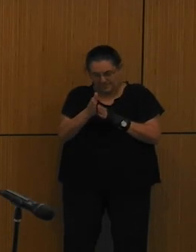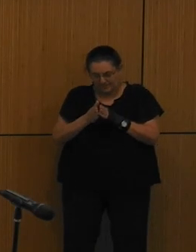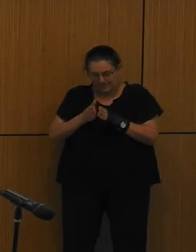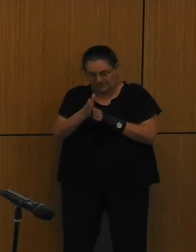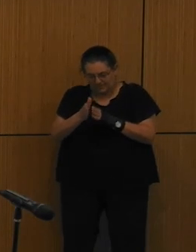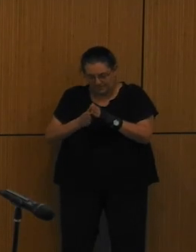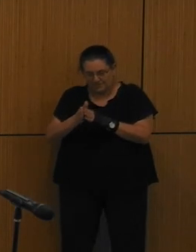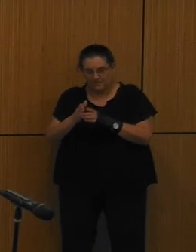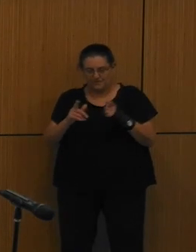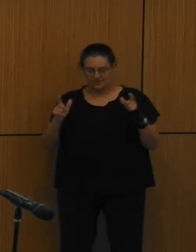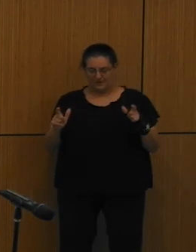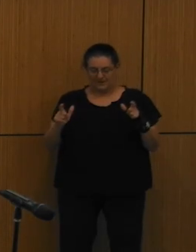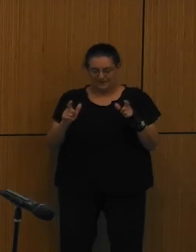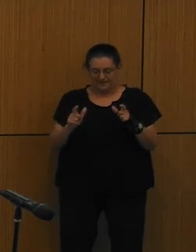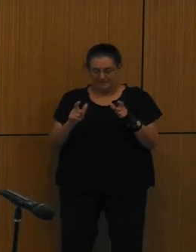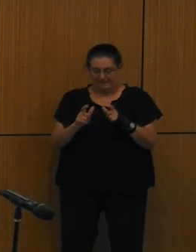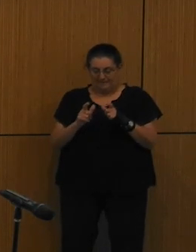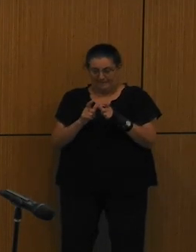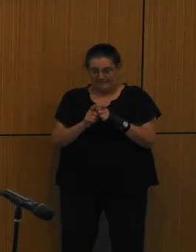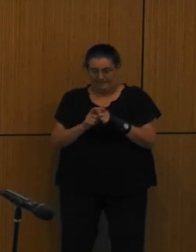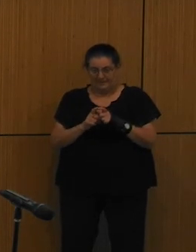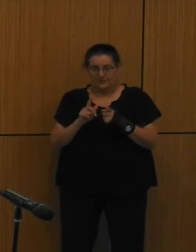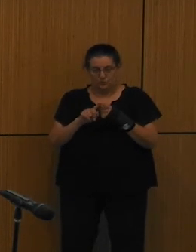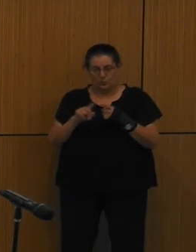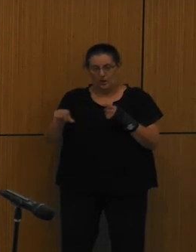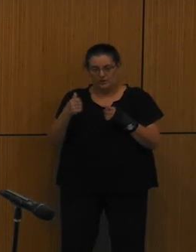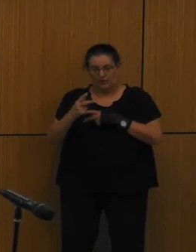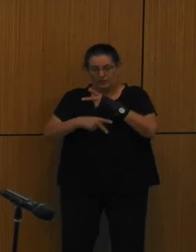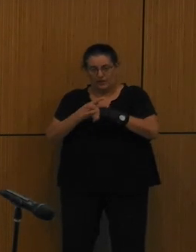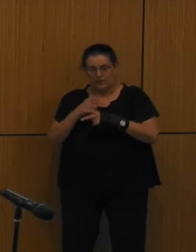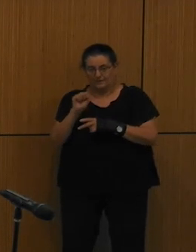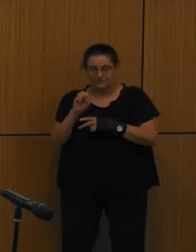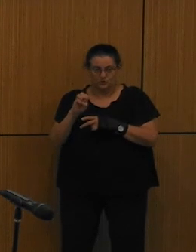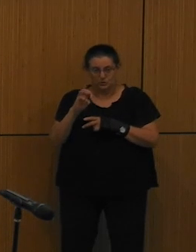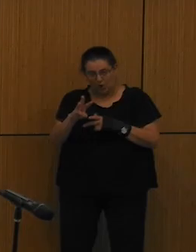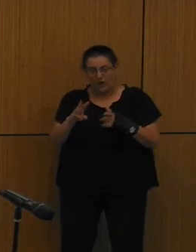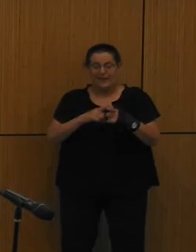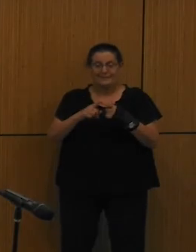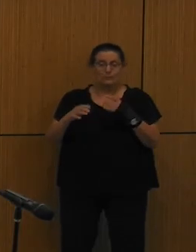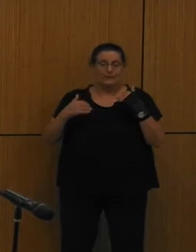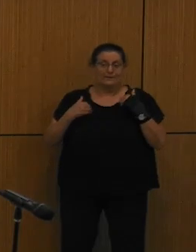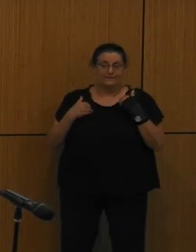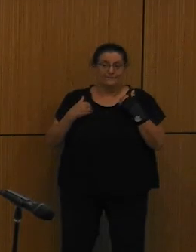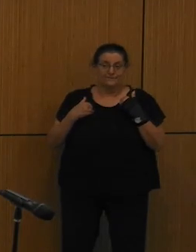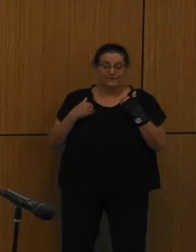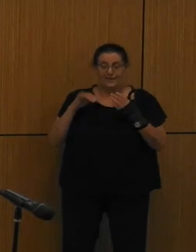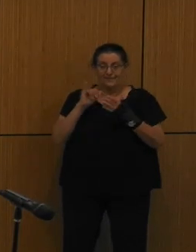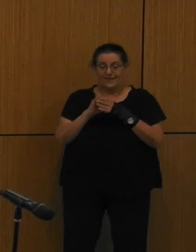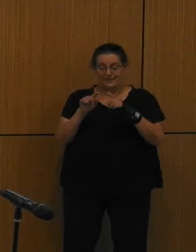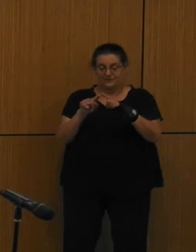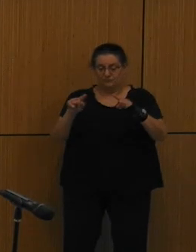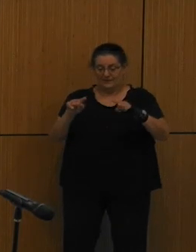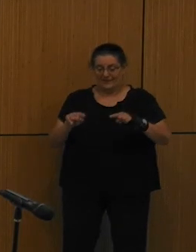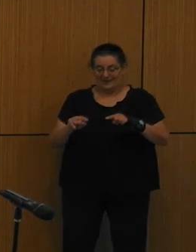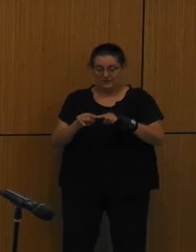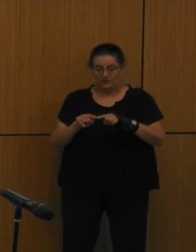And then you trim that down on another saw, and then we take that, that rectangular piece of rock and, and,